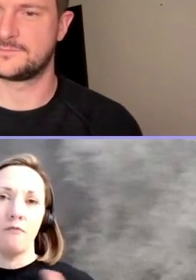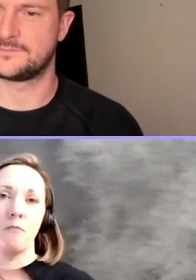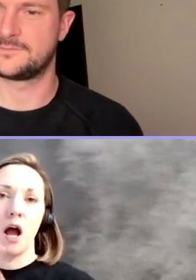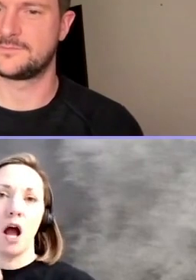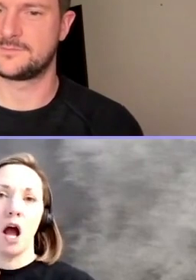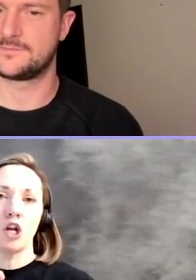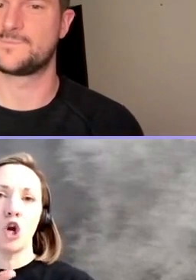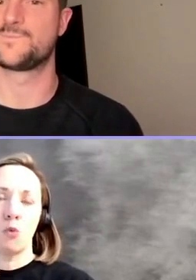is command palette.